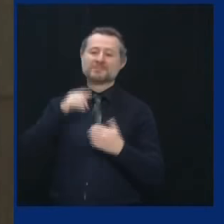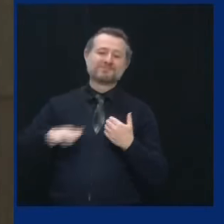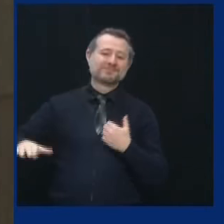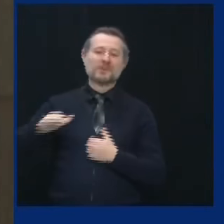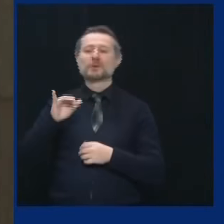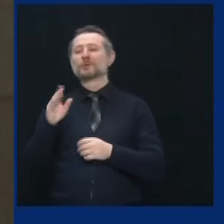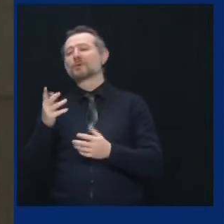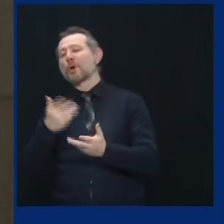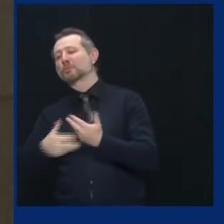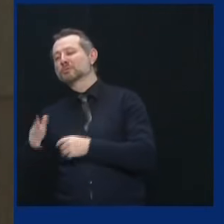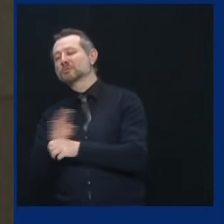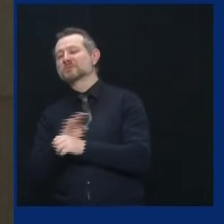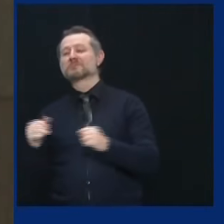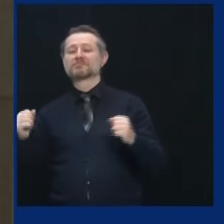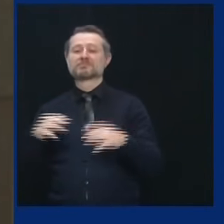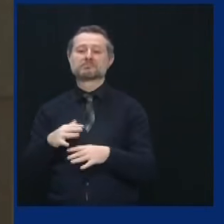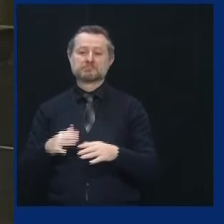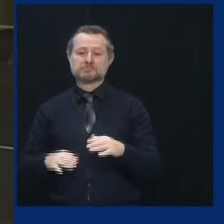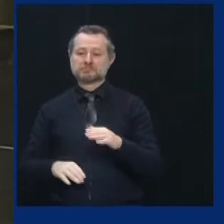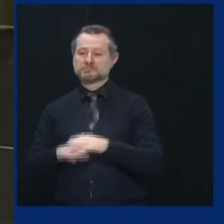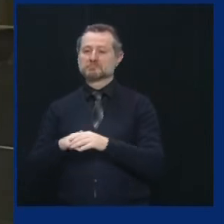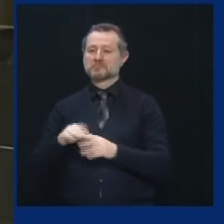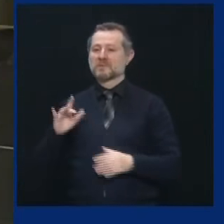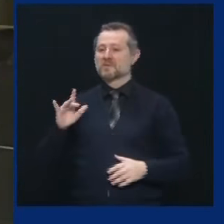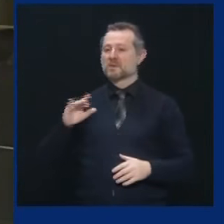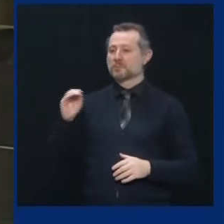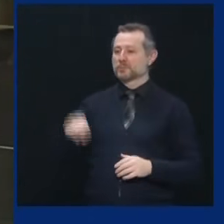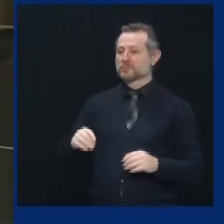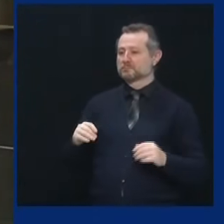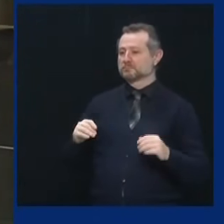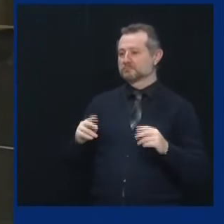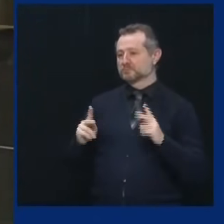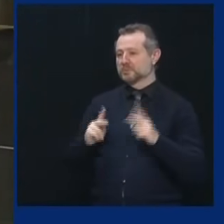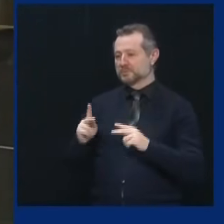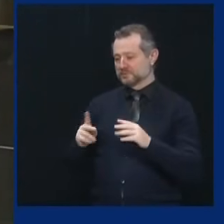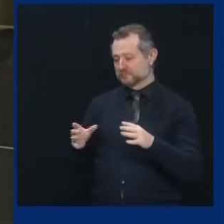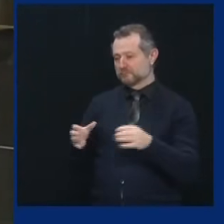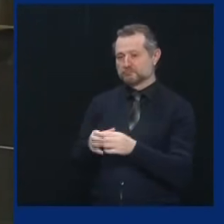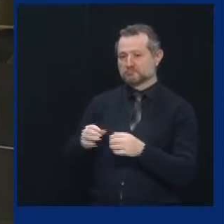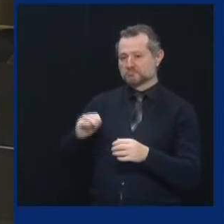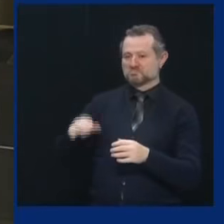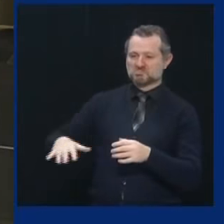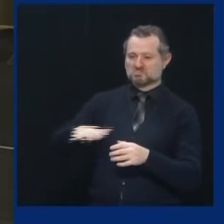THE BEST INTERNATIONAL MINDS ON